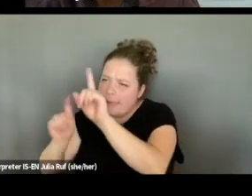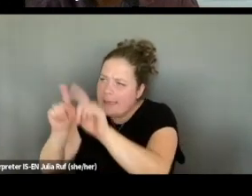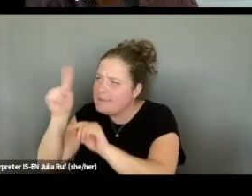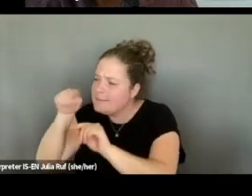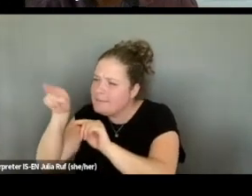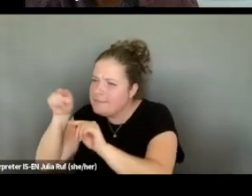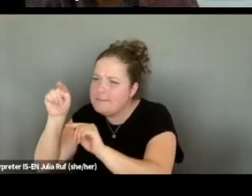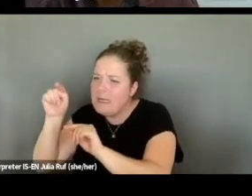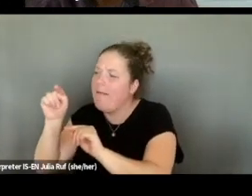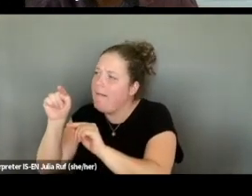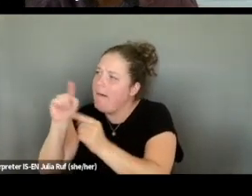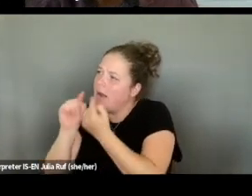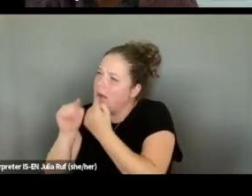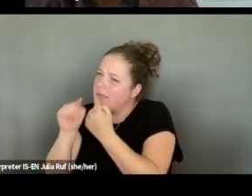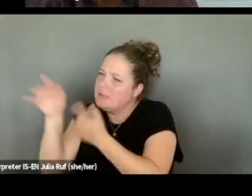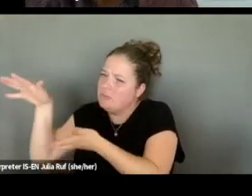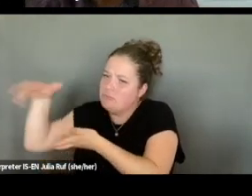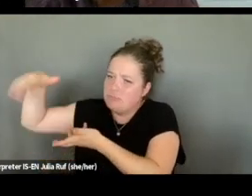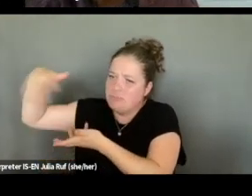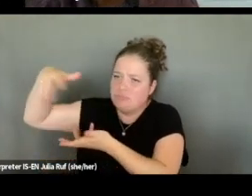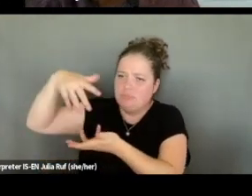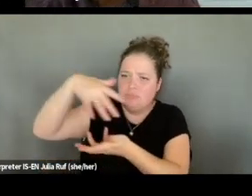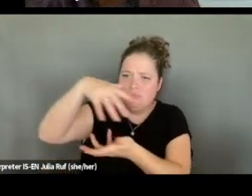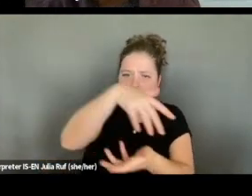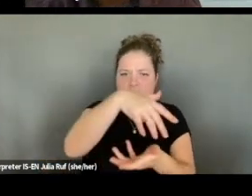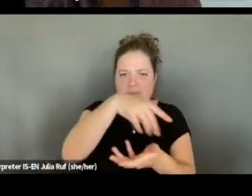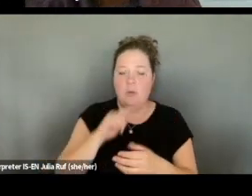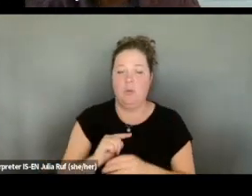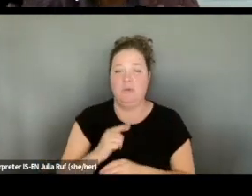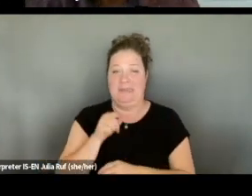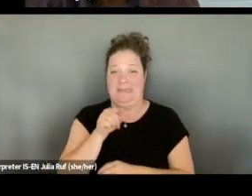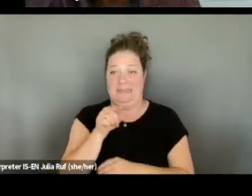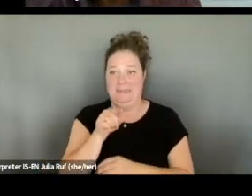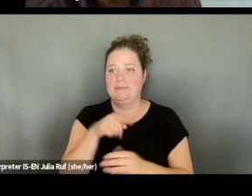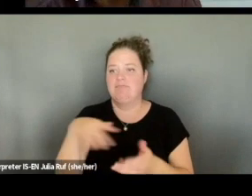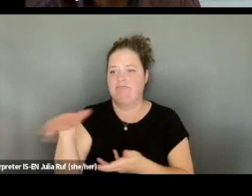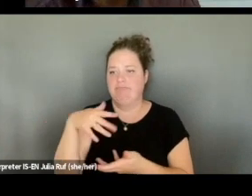ed in the so-called Best Practice